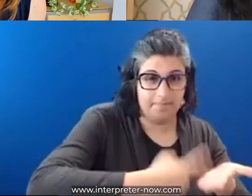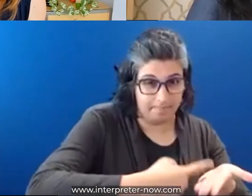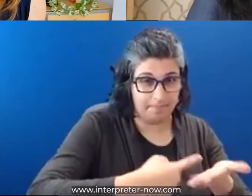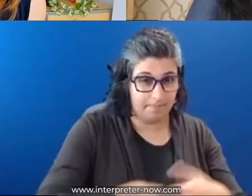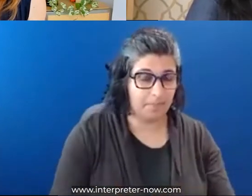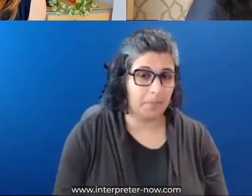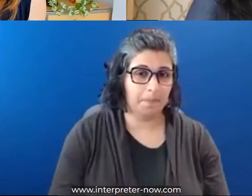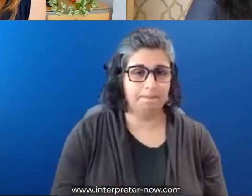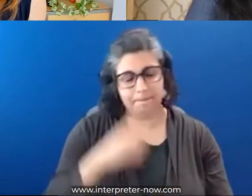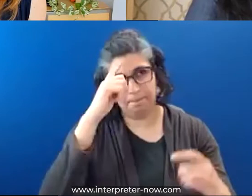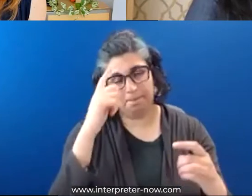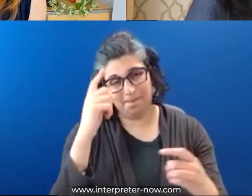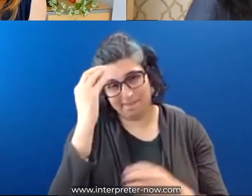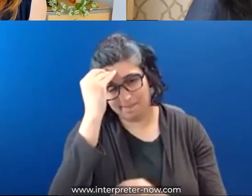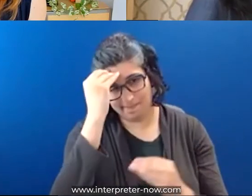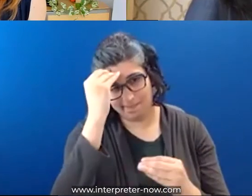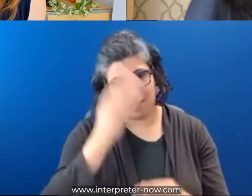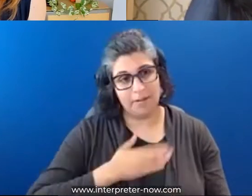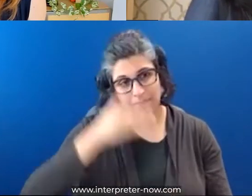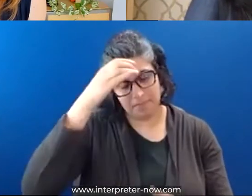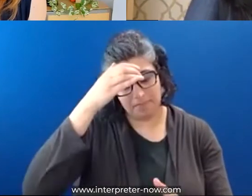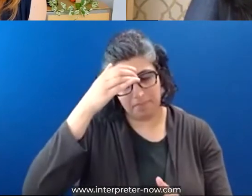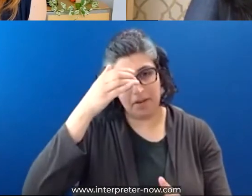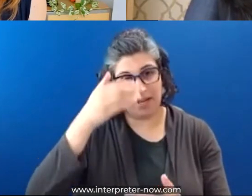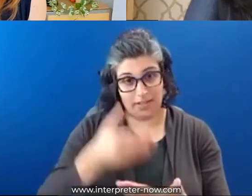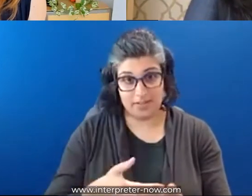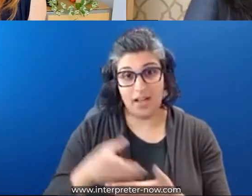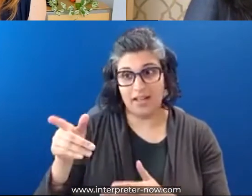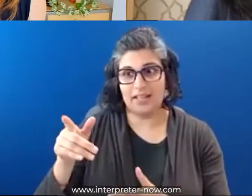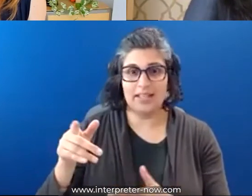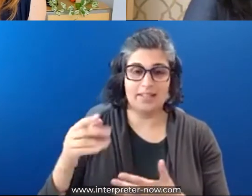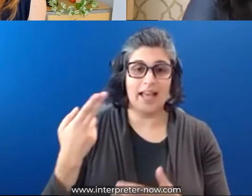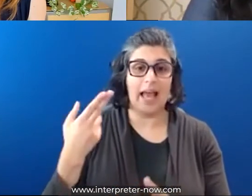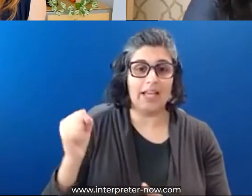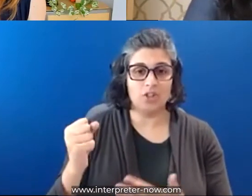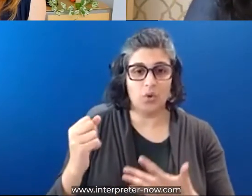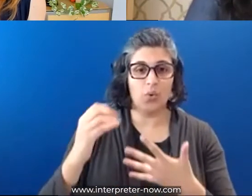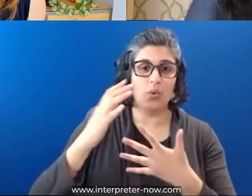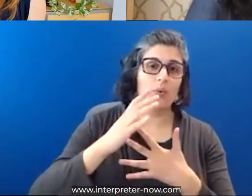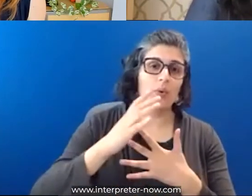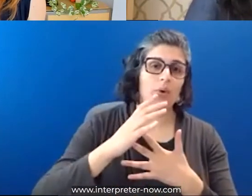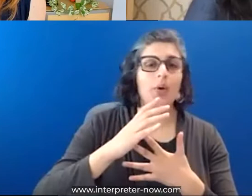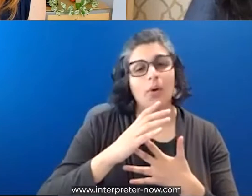My son's a junior in high school at Berkeley High, and there's a lot of talk about safe